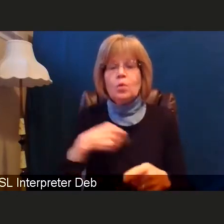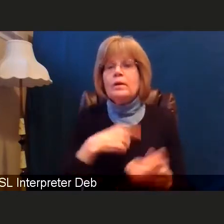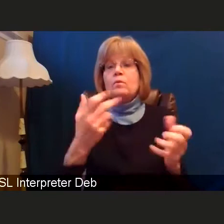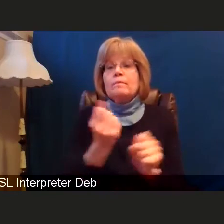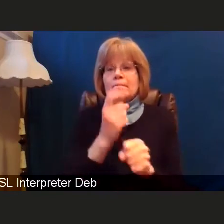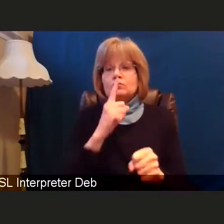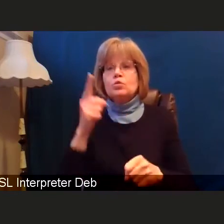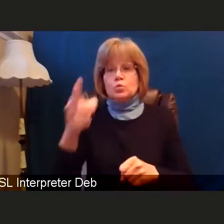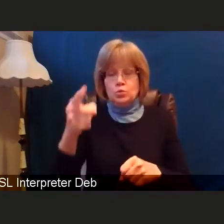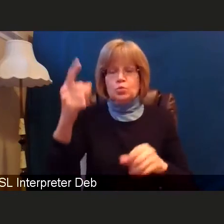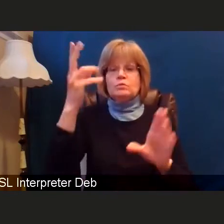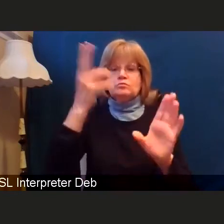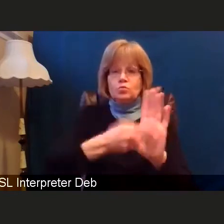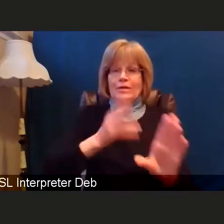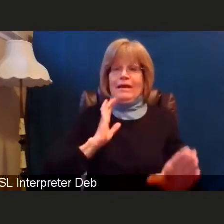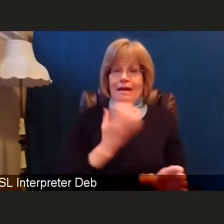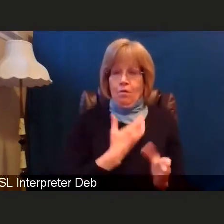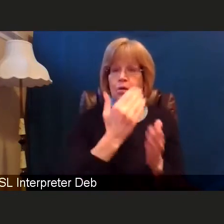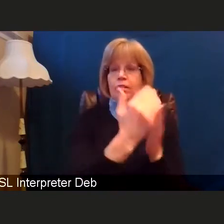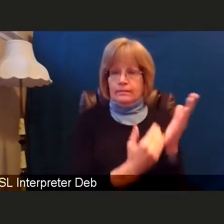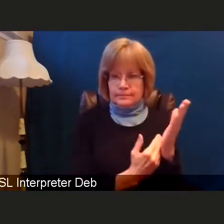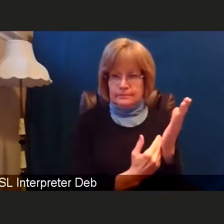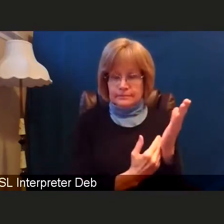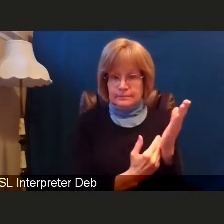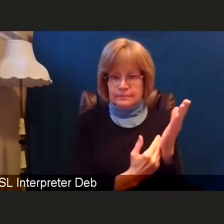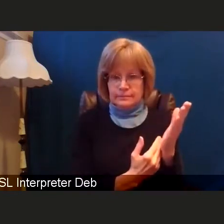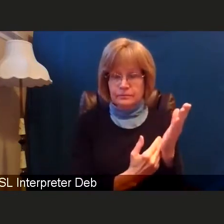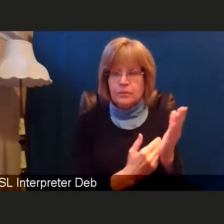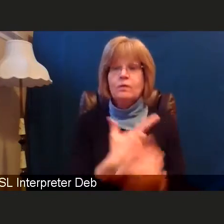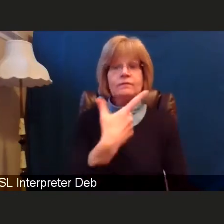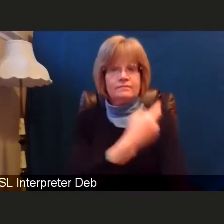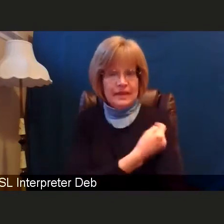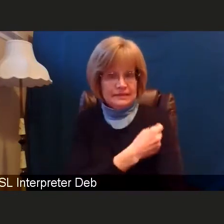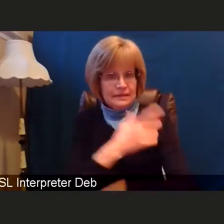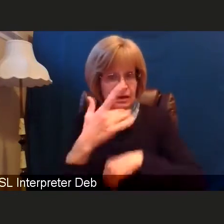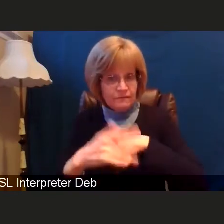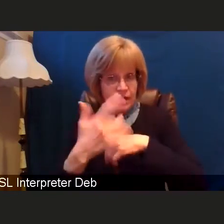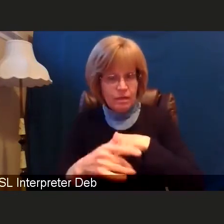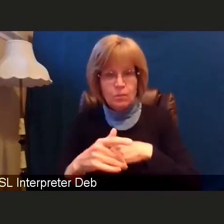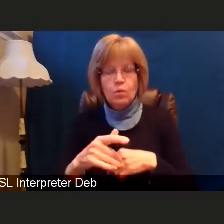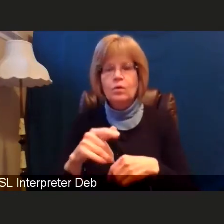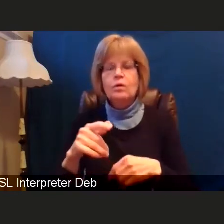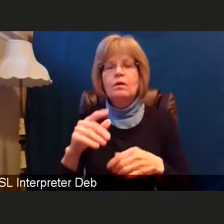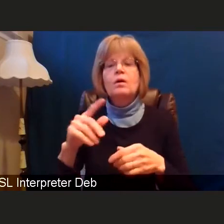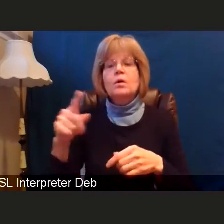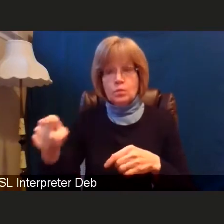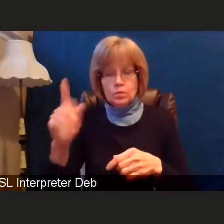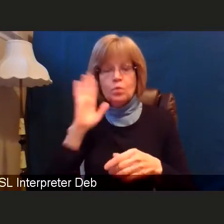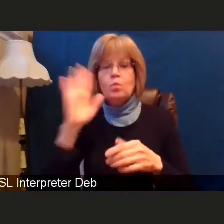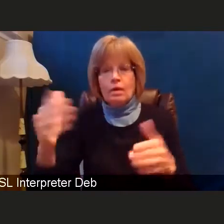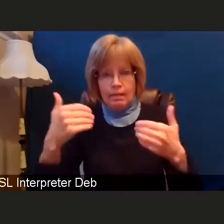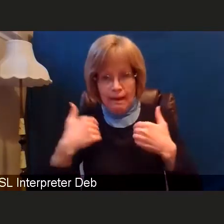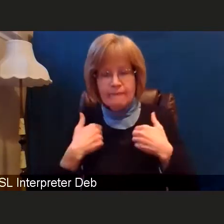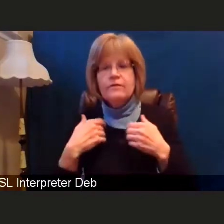so that when vaccine becomes available you will not be lost, that you will have a place with us.